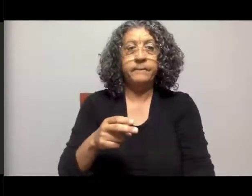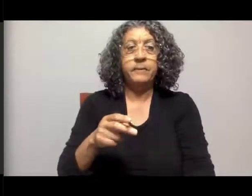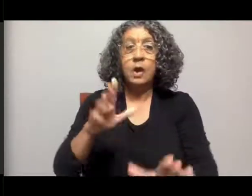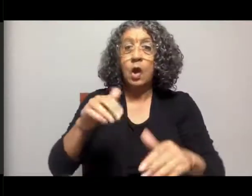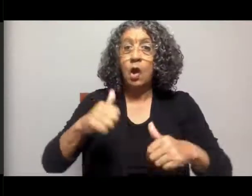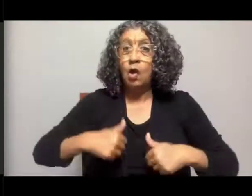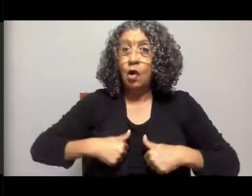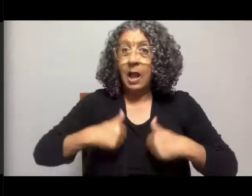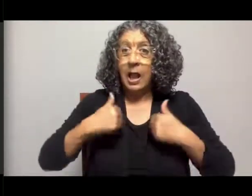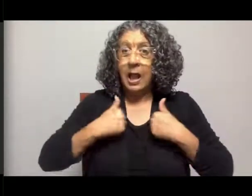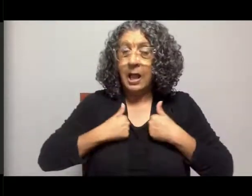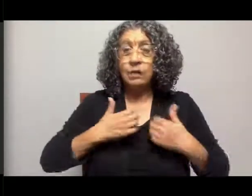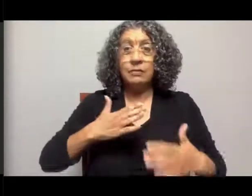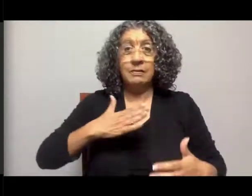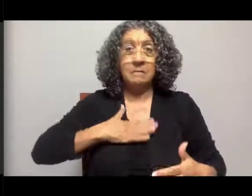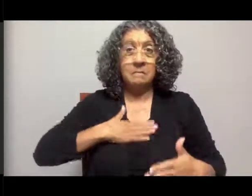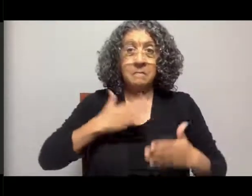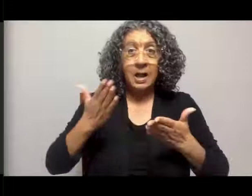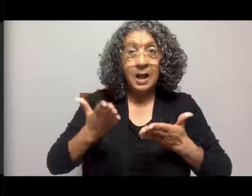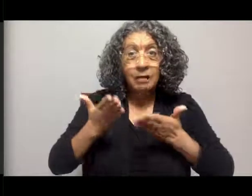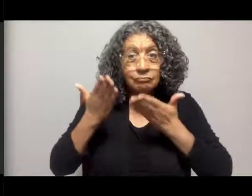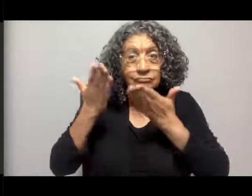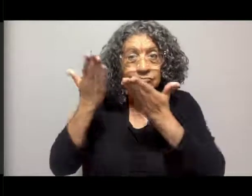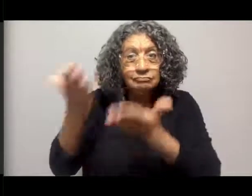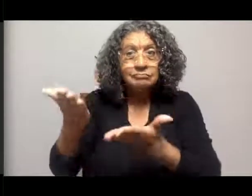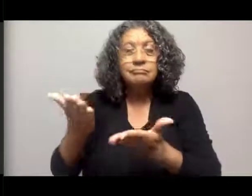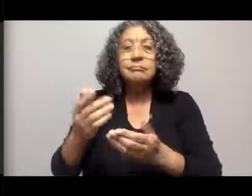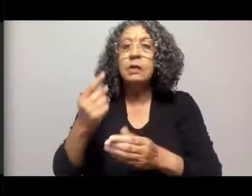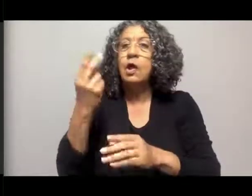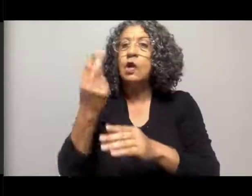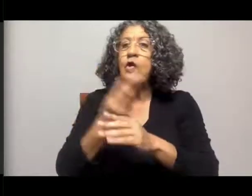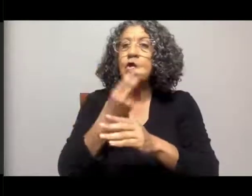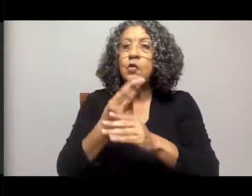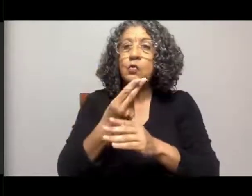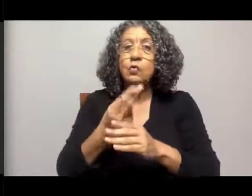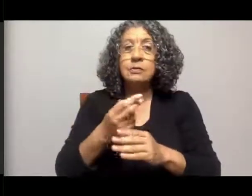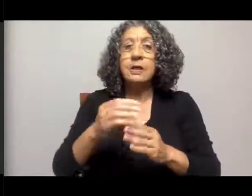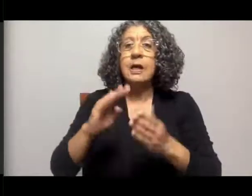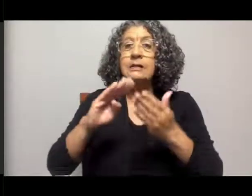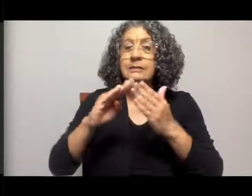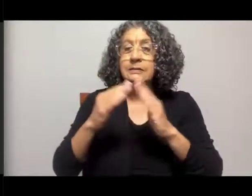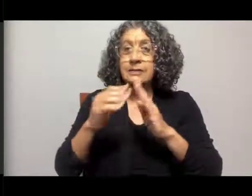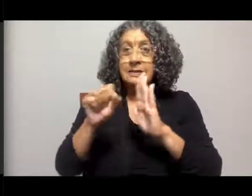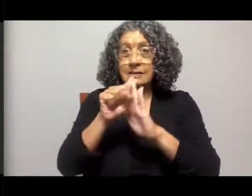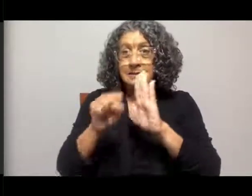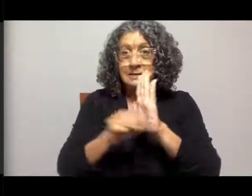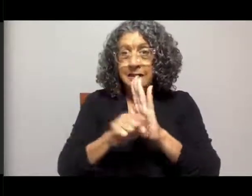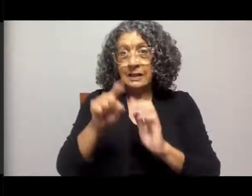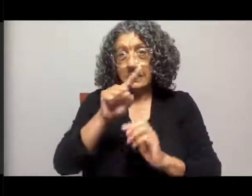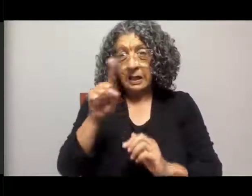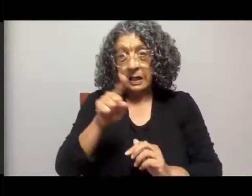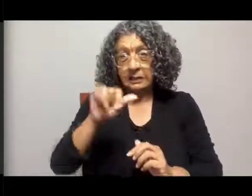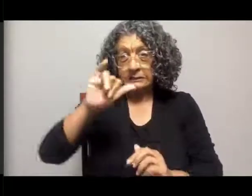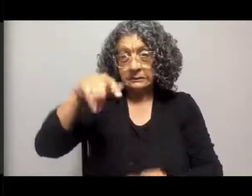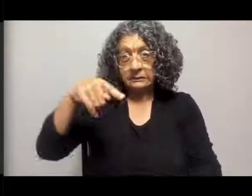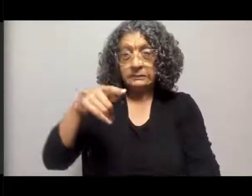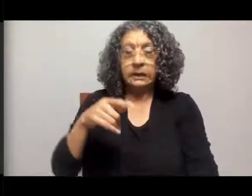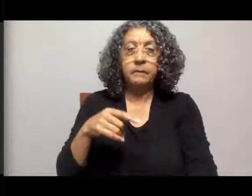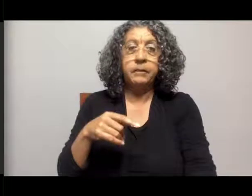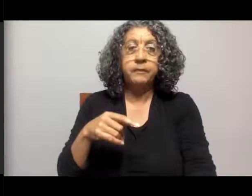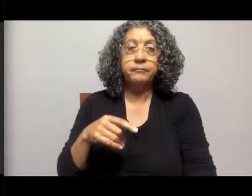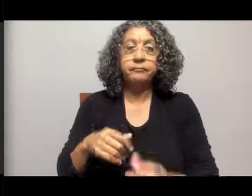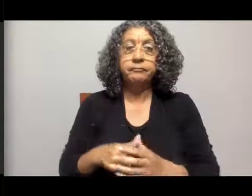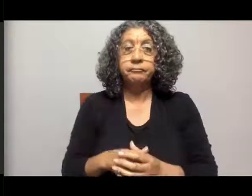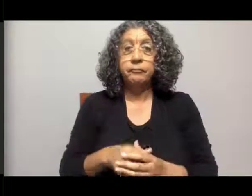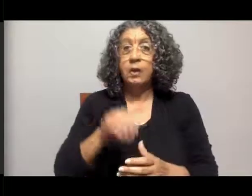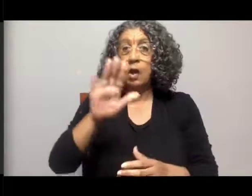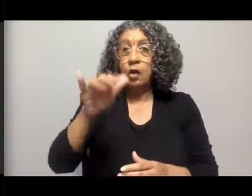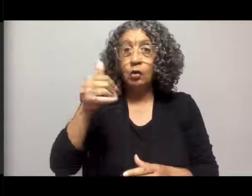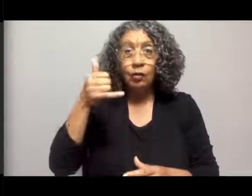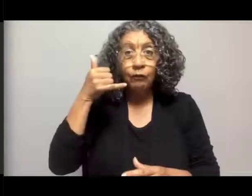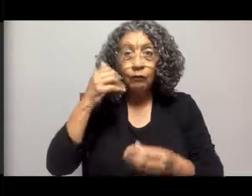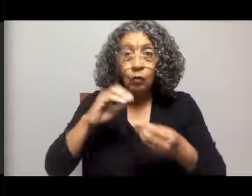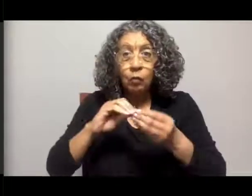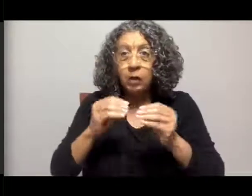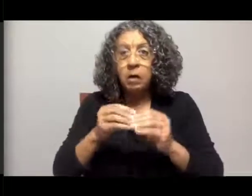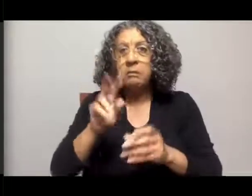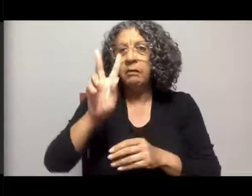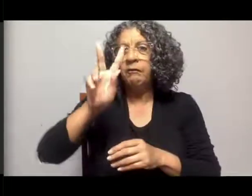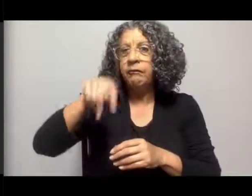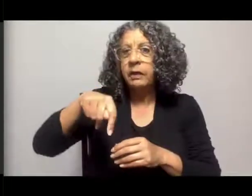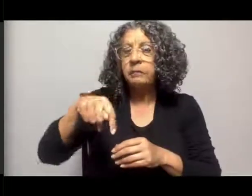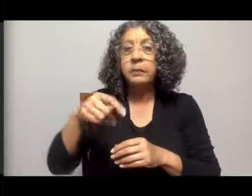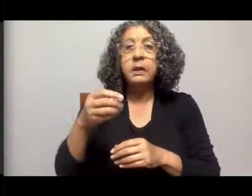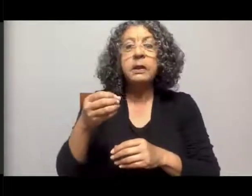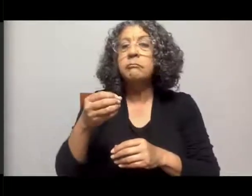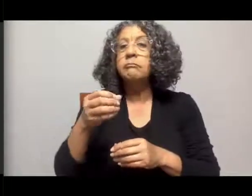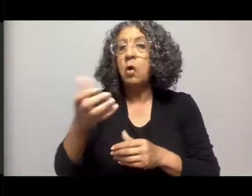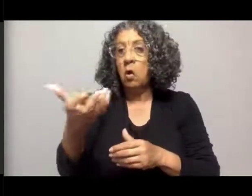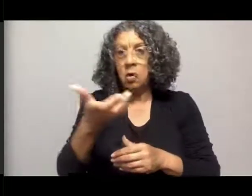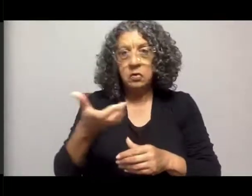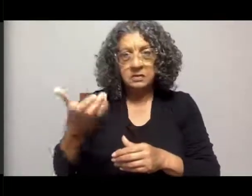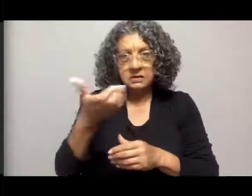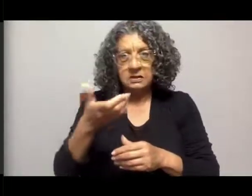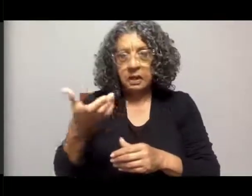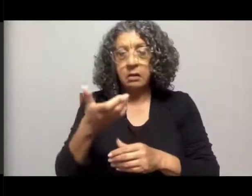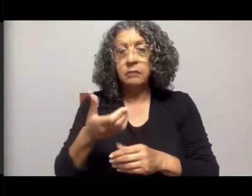your address. My recommendation is using the city, state and zip code, your phone number, or your video